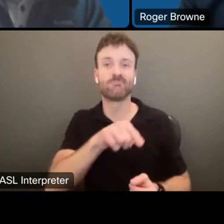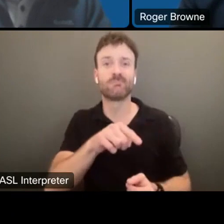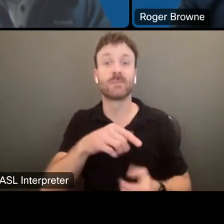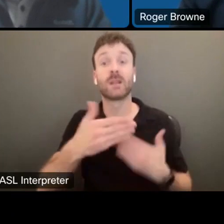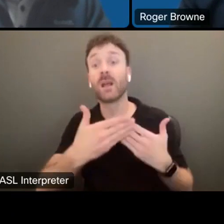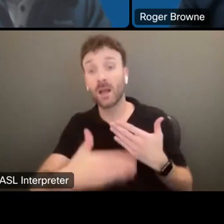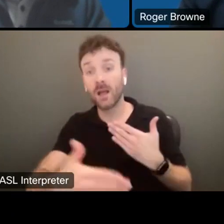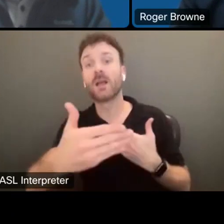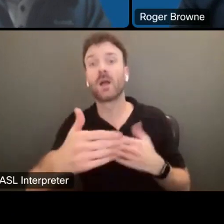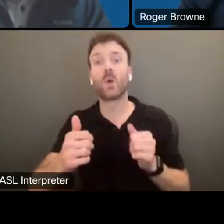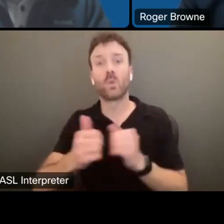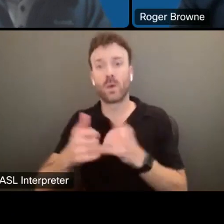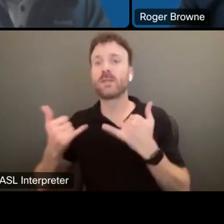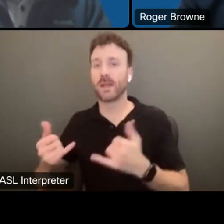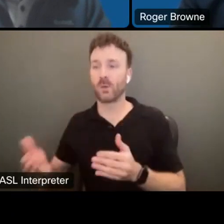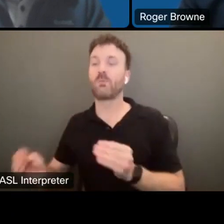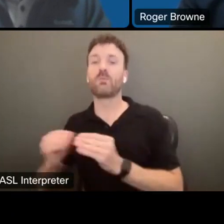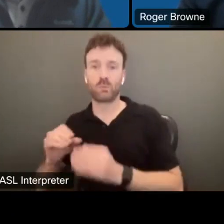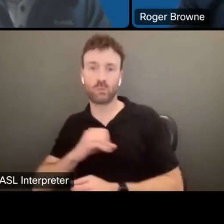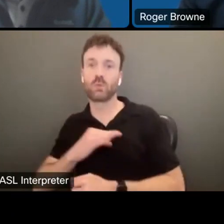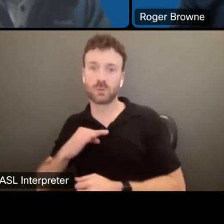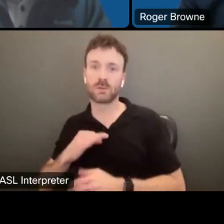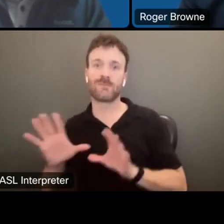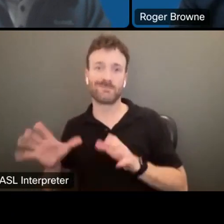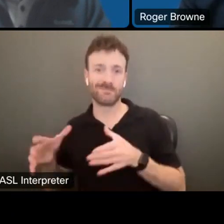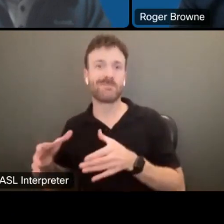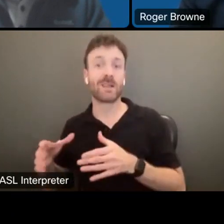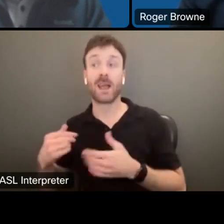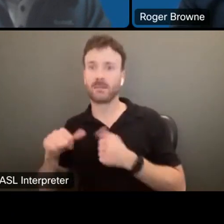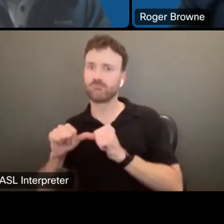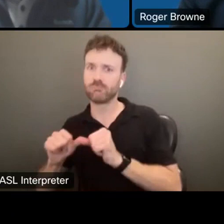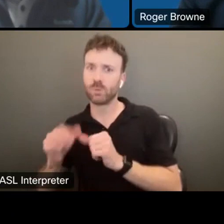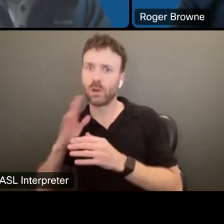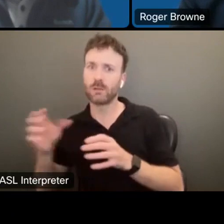with the resources that we have and that we're continuing to build upon that I really do